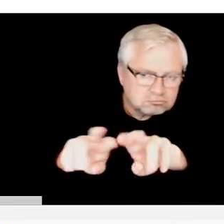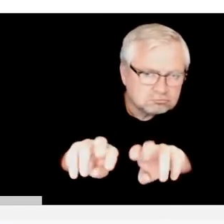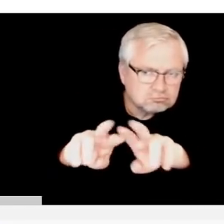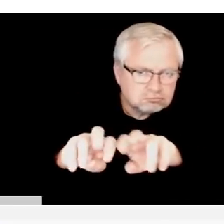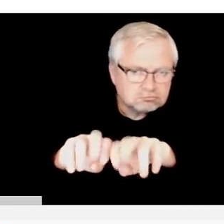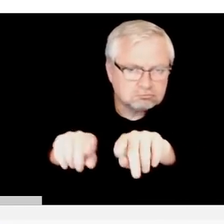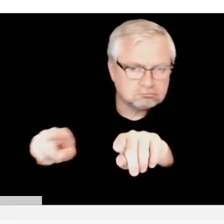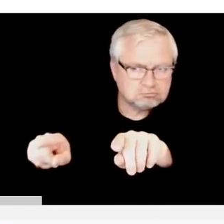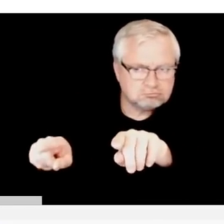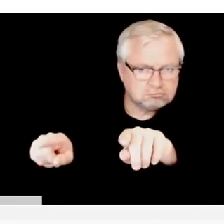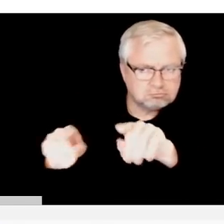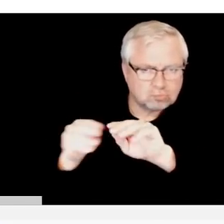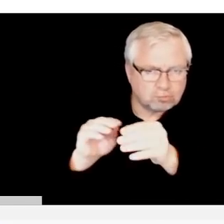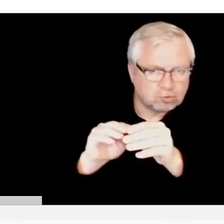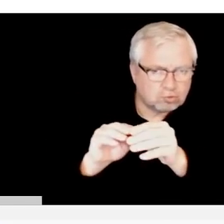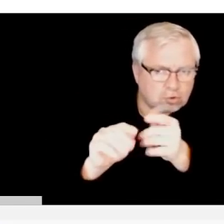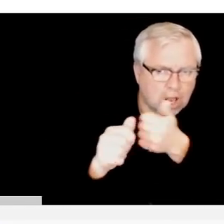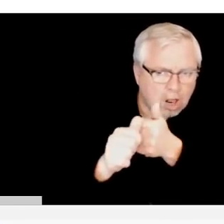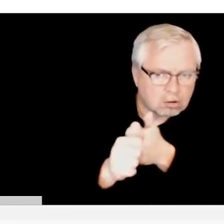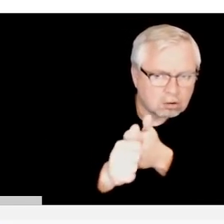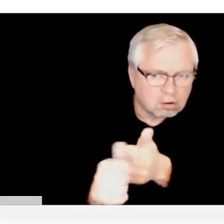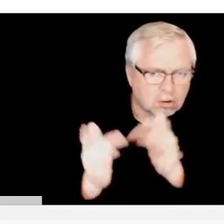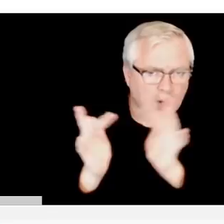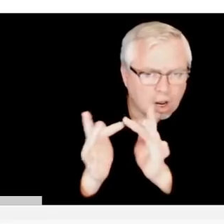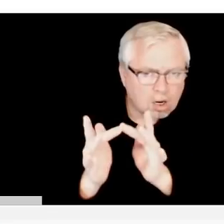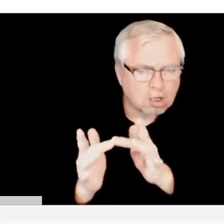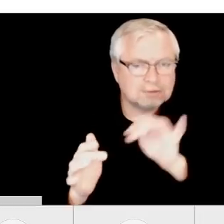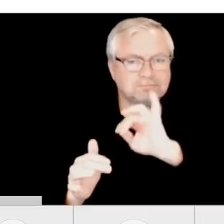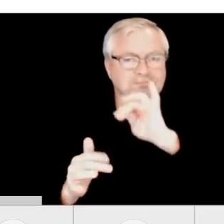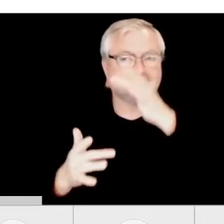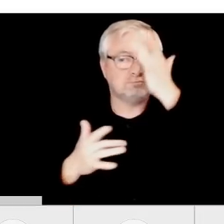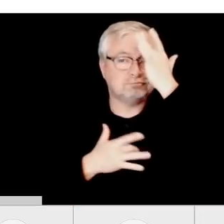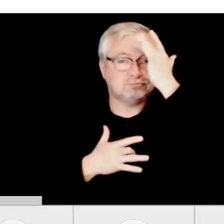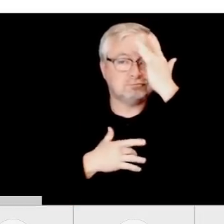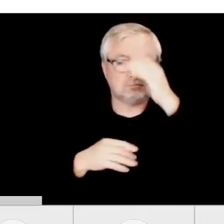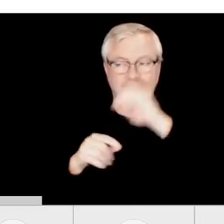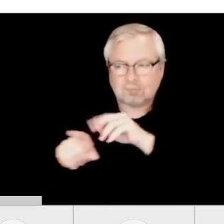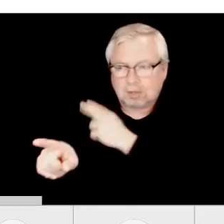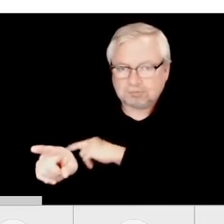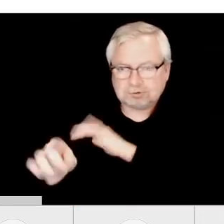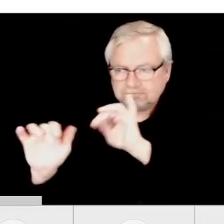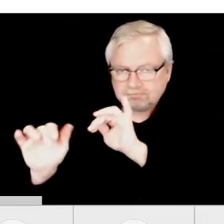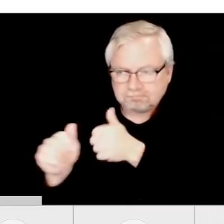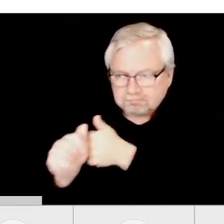There's been a lot of talk about why the model seems to be producing a